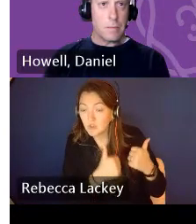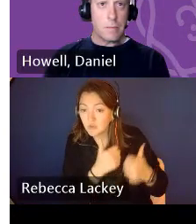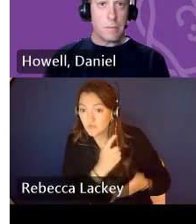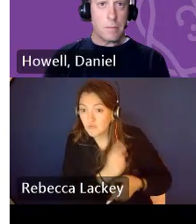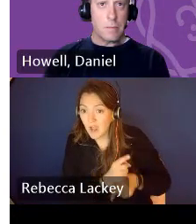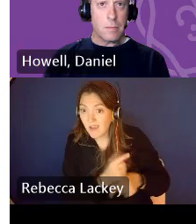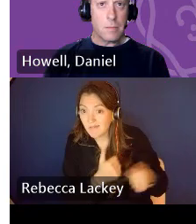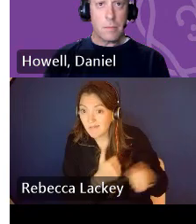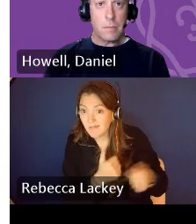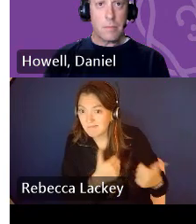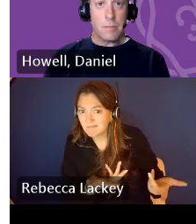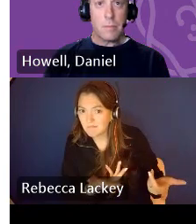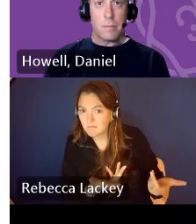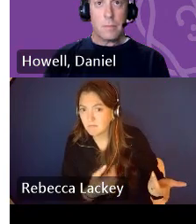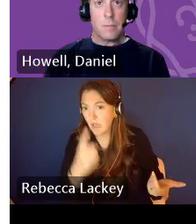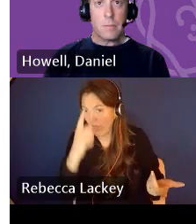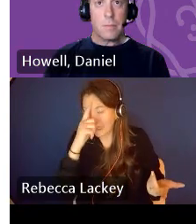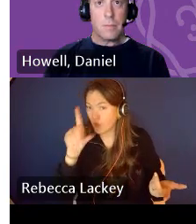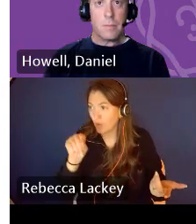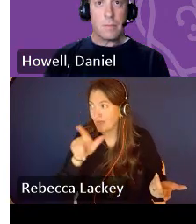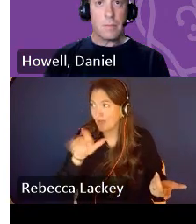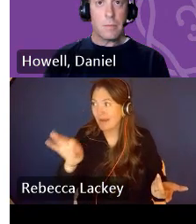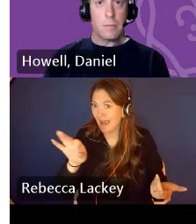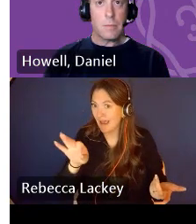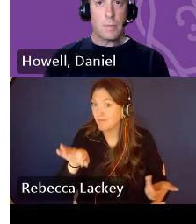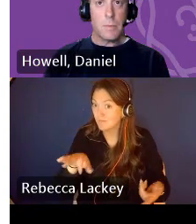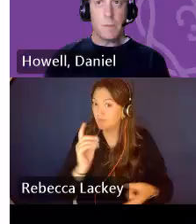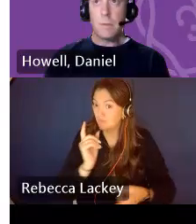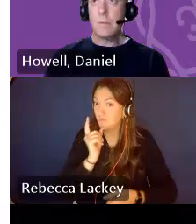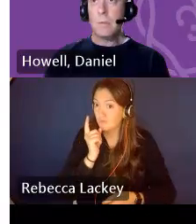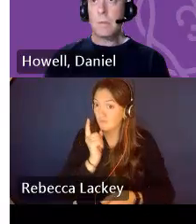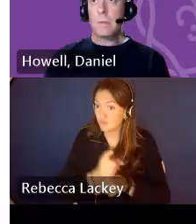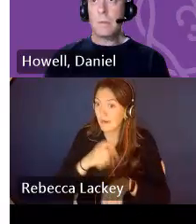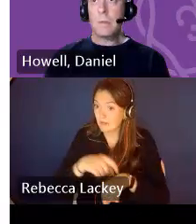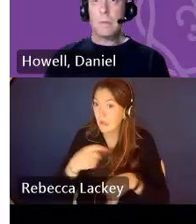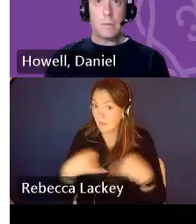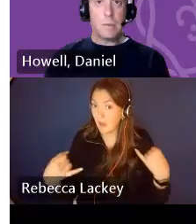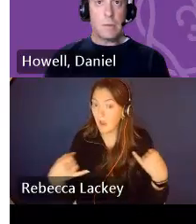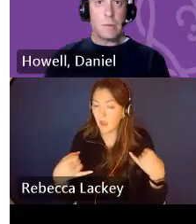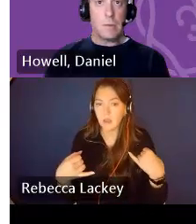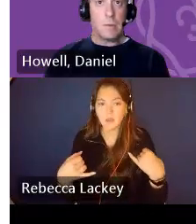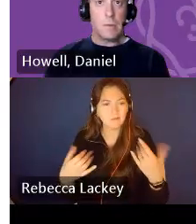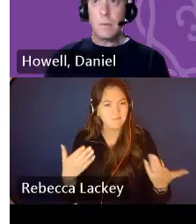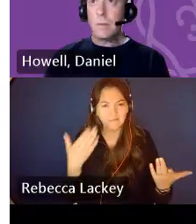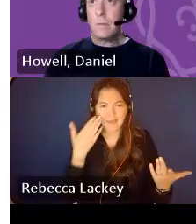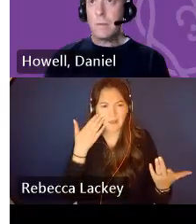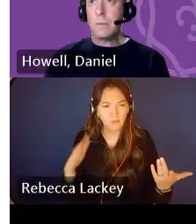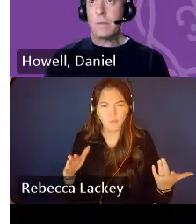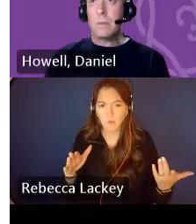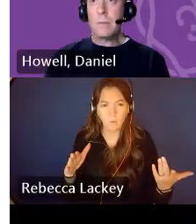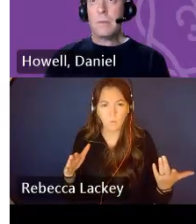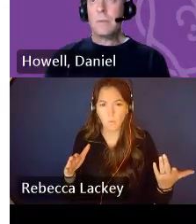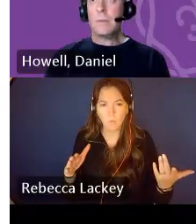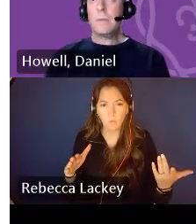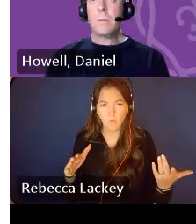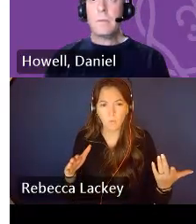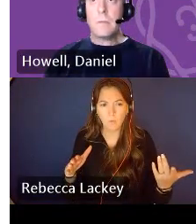I I believe 2029 is the correct time frame. The I I'm not sure uh if we would look at the